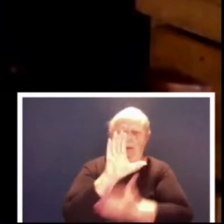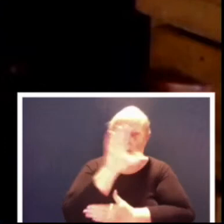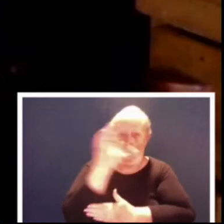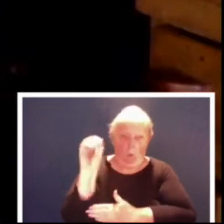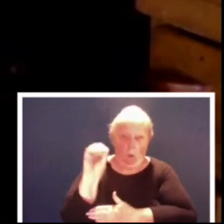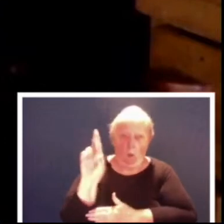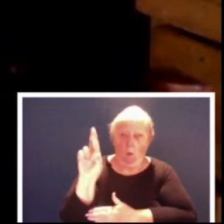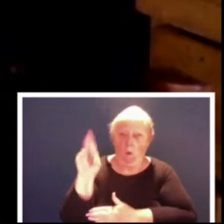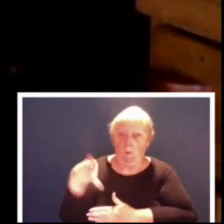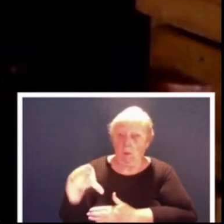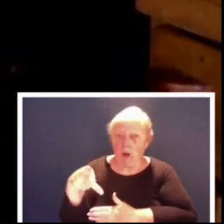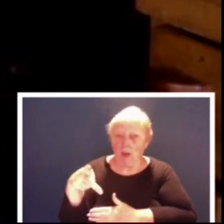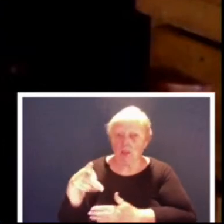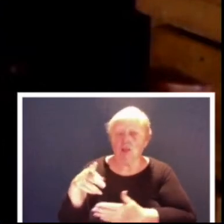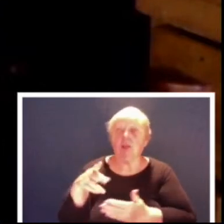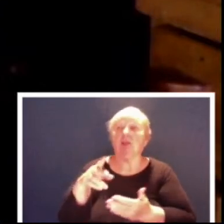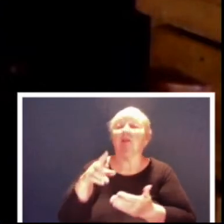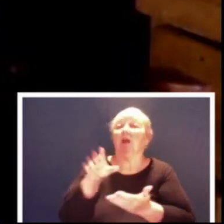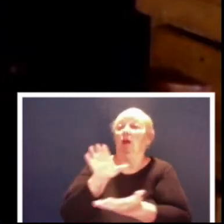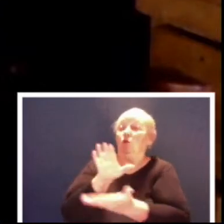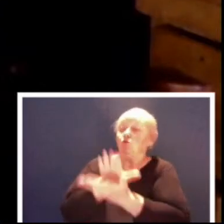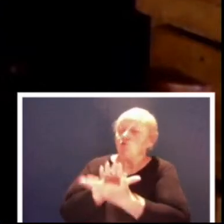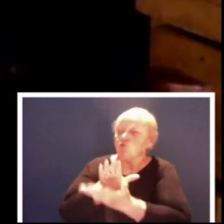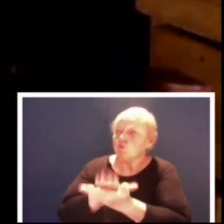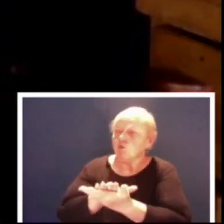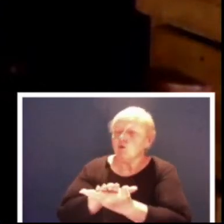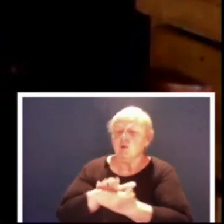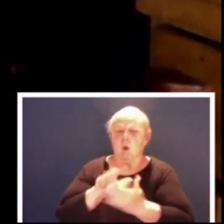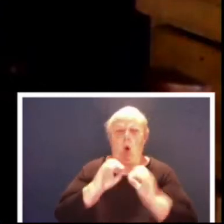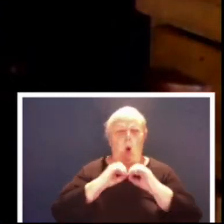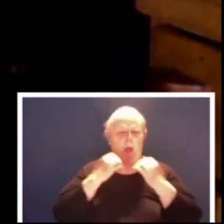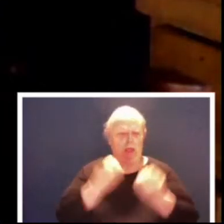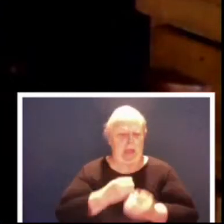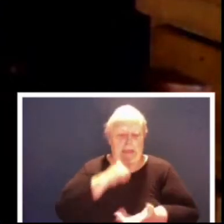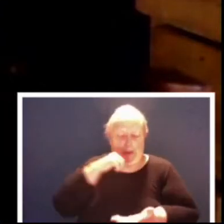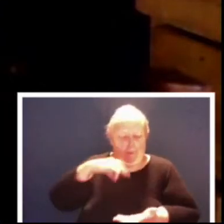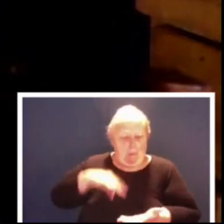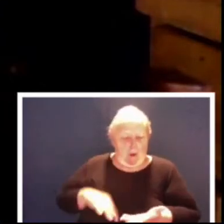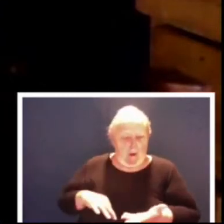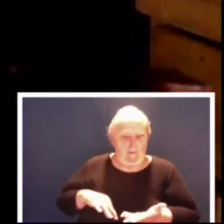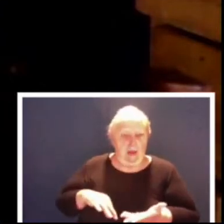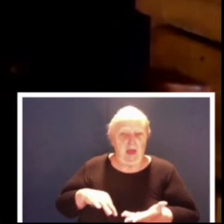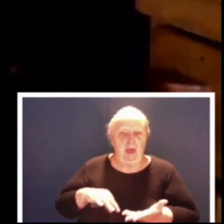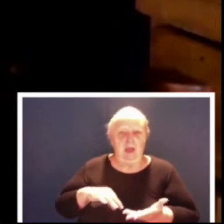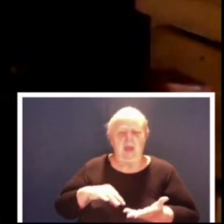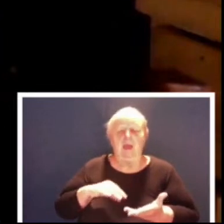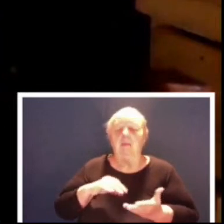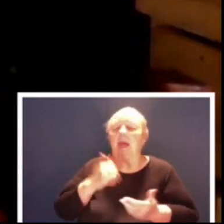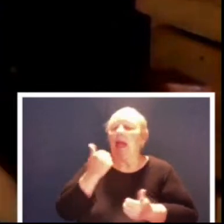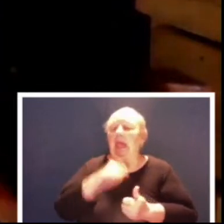I think just even internal training within the working team and the staff to the constituencies